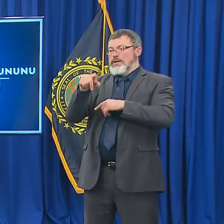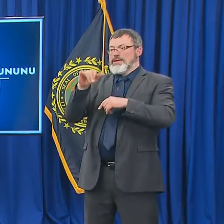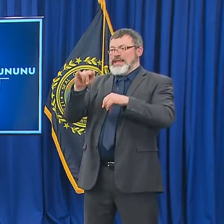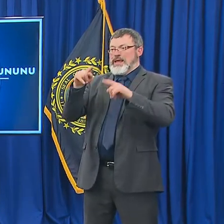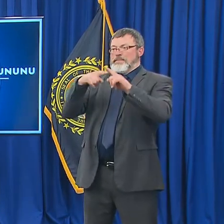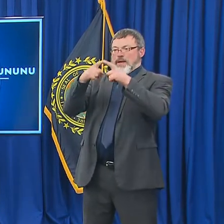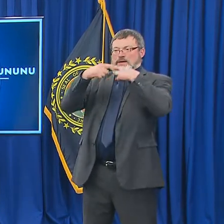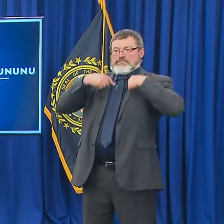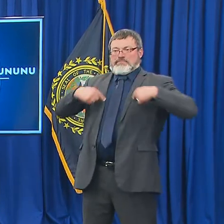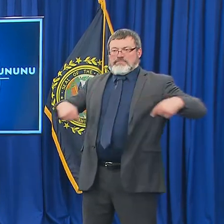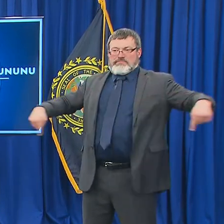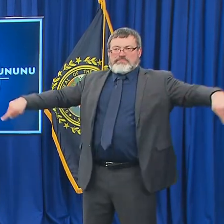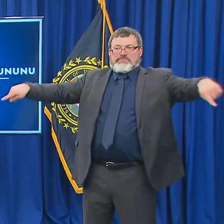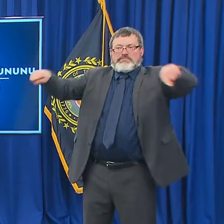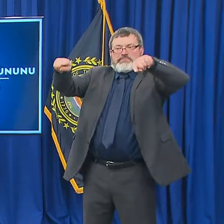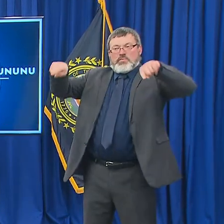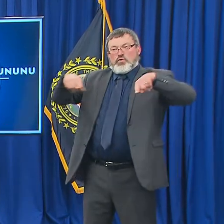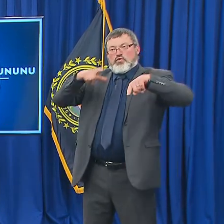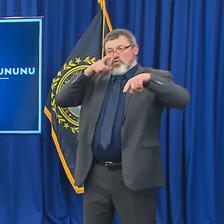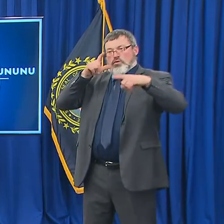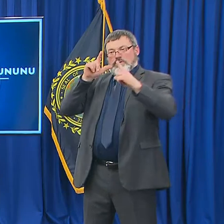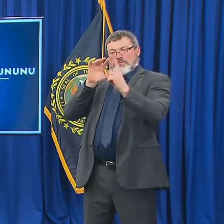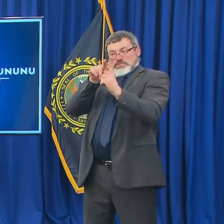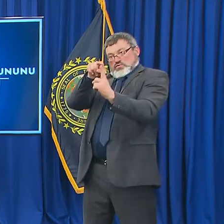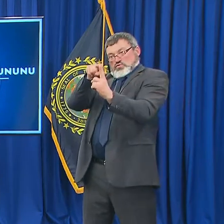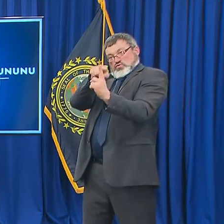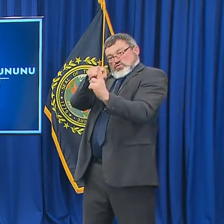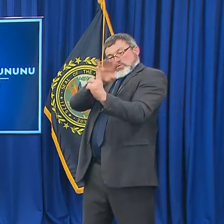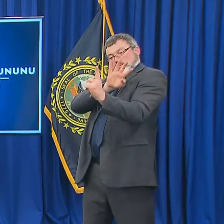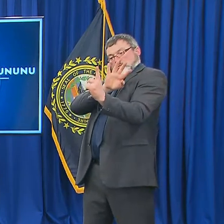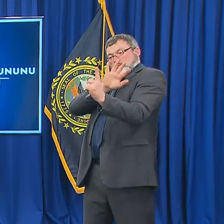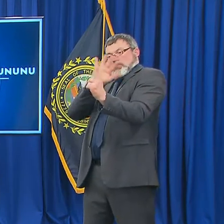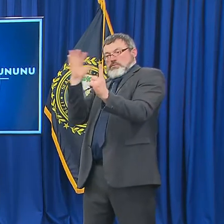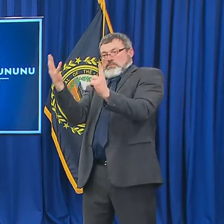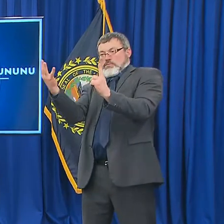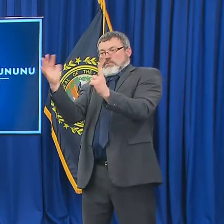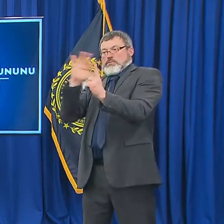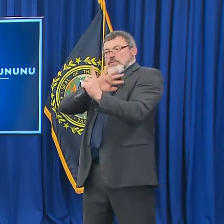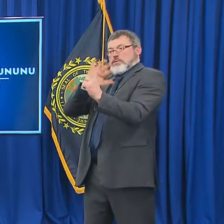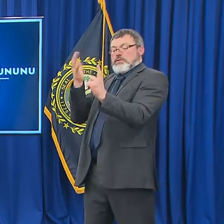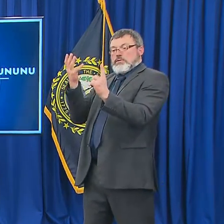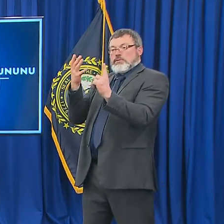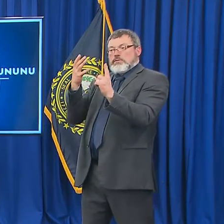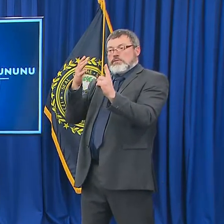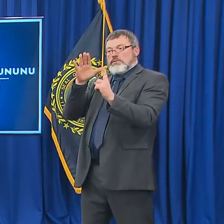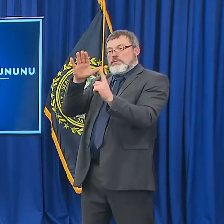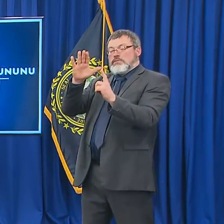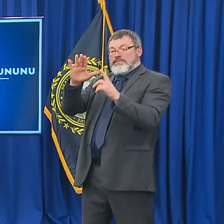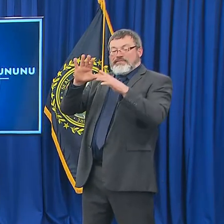Have you offered to assist these homeless people candidate with other services. Have they been offered beds and has